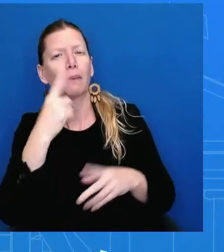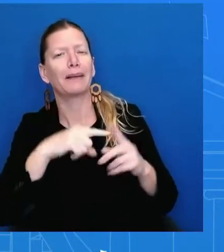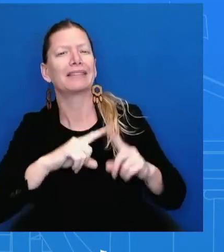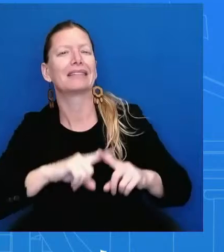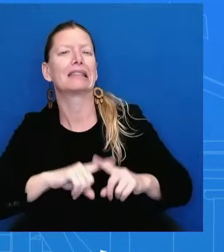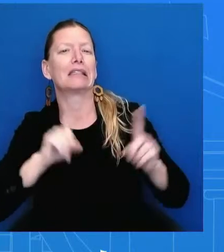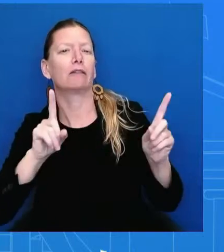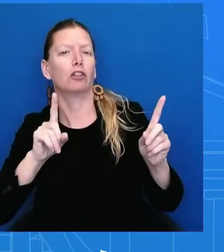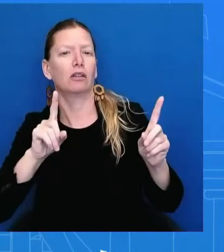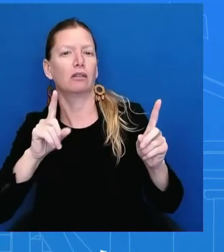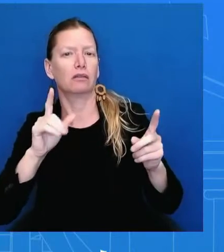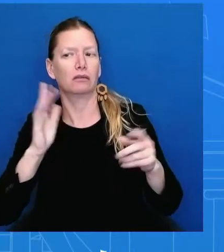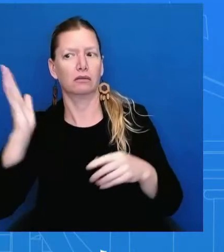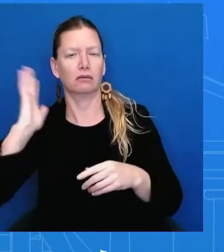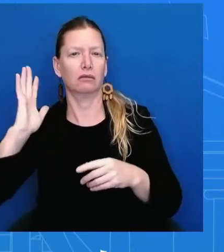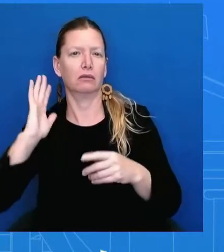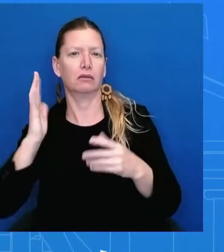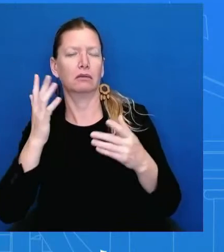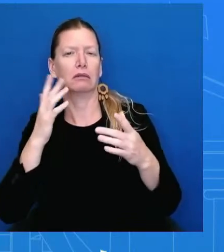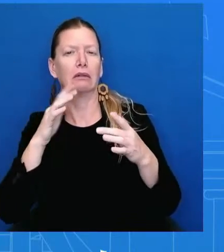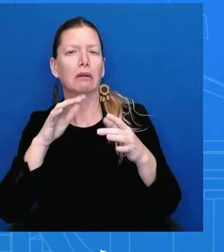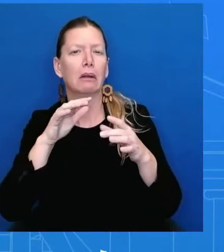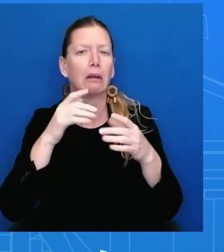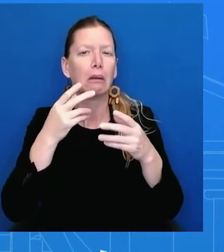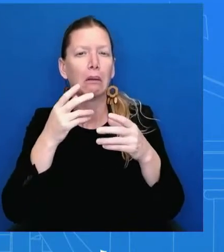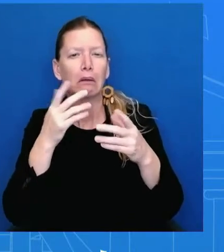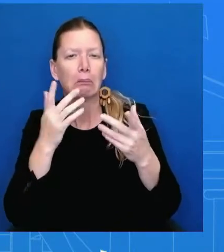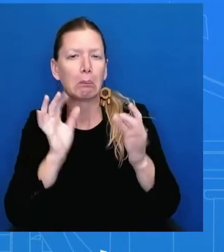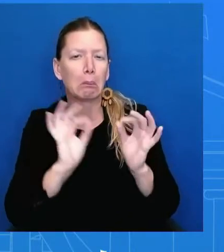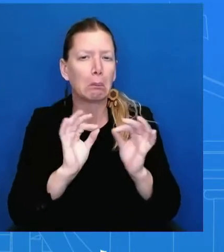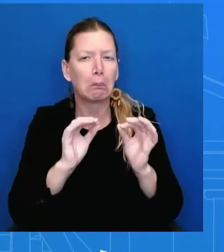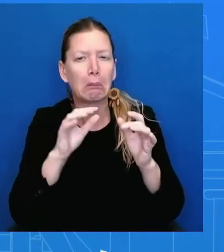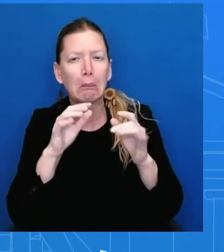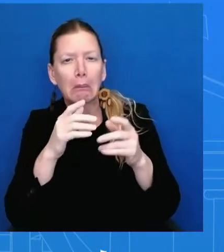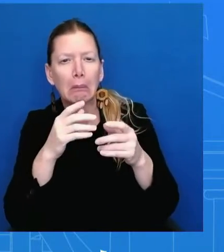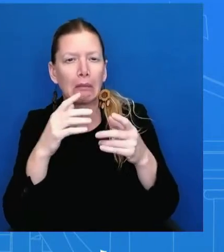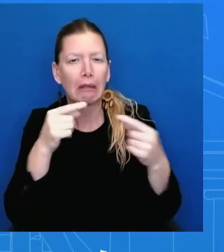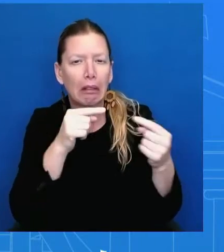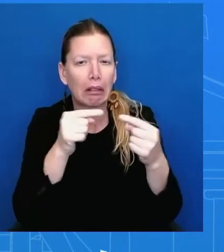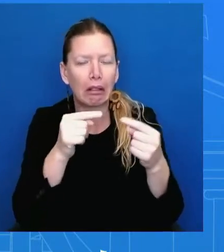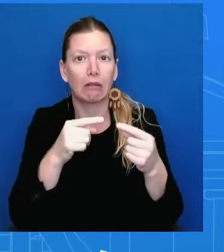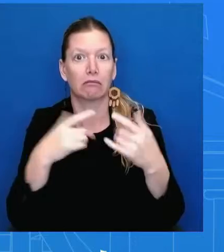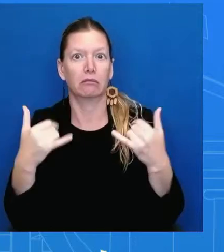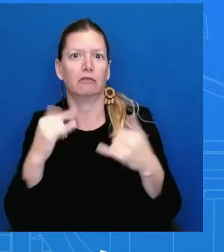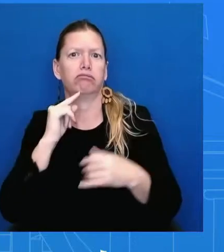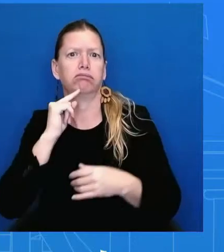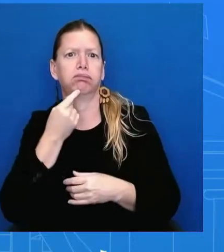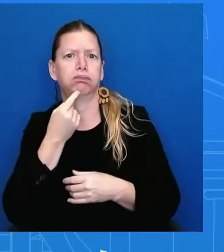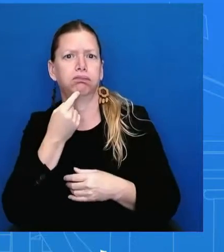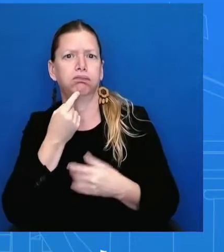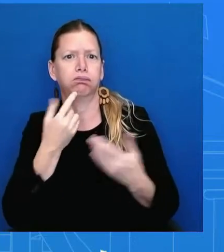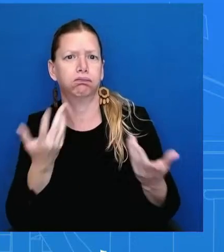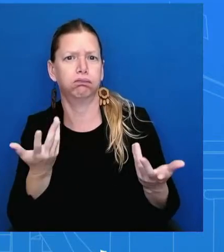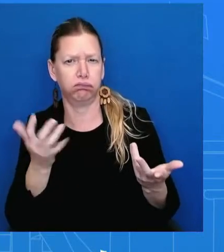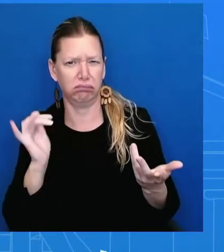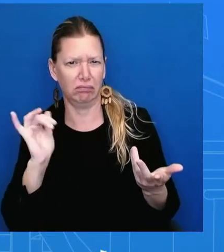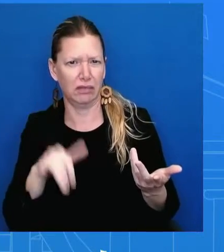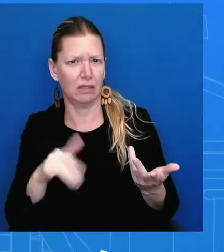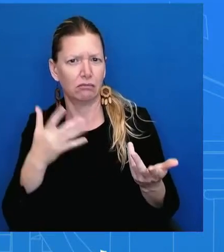So, is part of the president's message at this summit that 2 percent is in the rearview mirror,